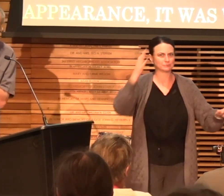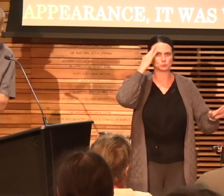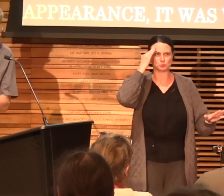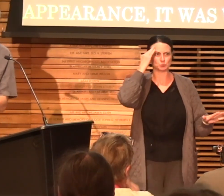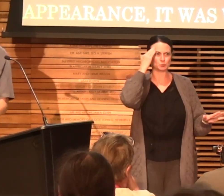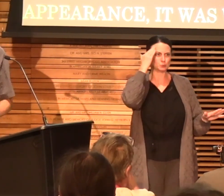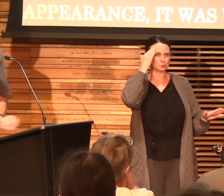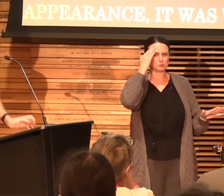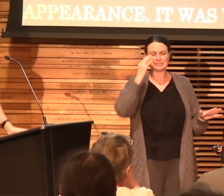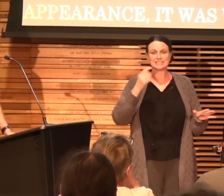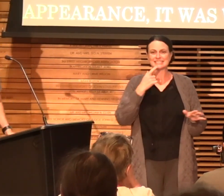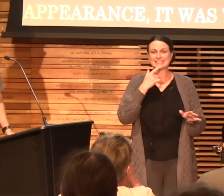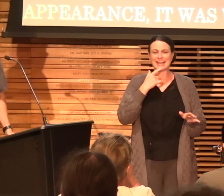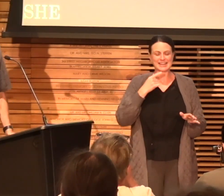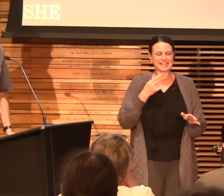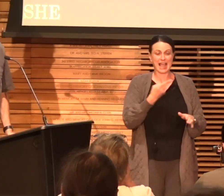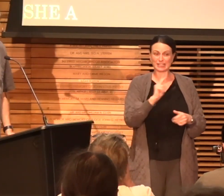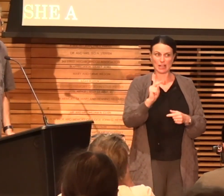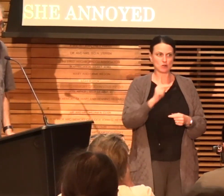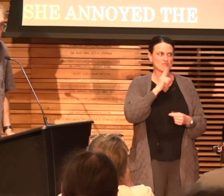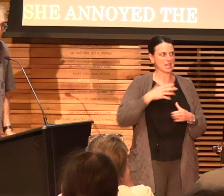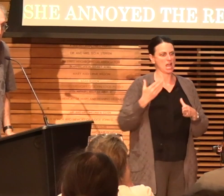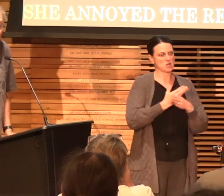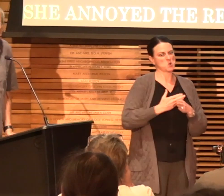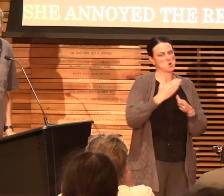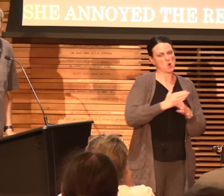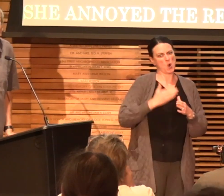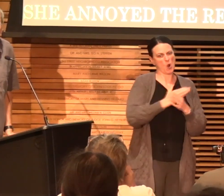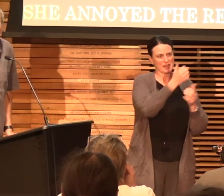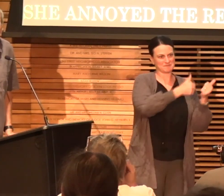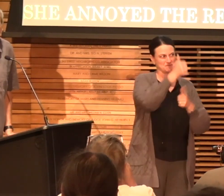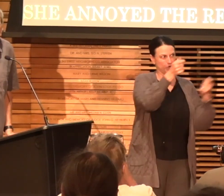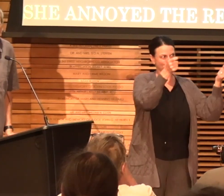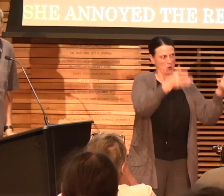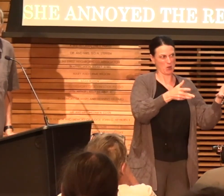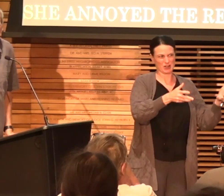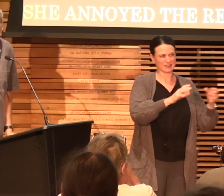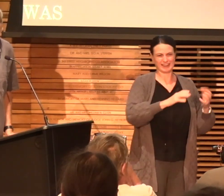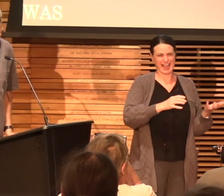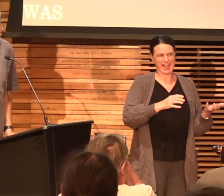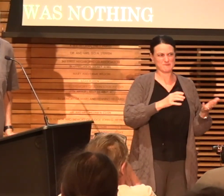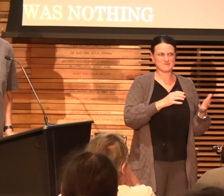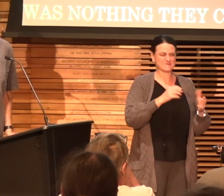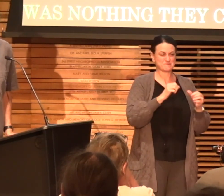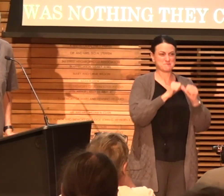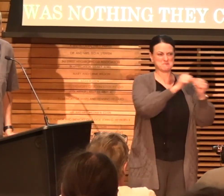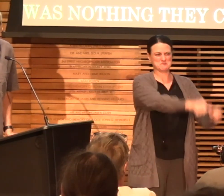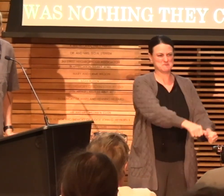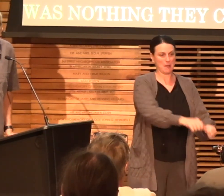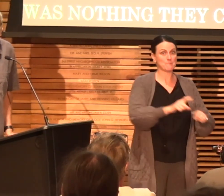He said she annoyed the regime to no end, but there's nothing they could do without creating a scandal.